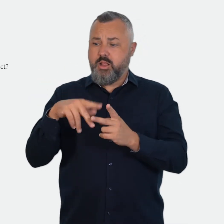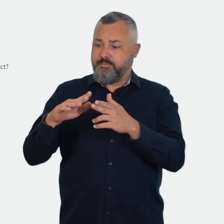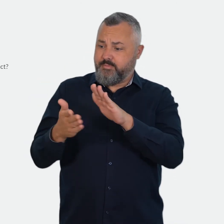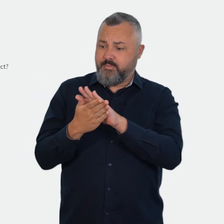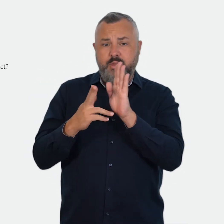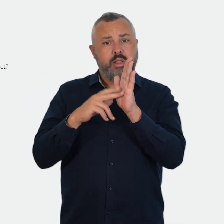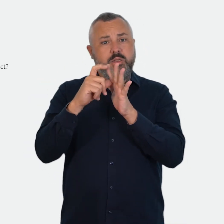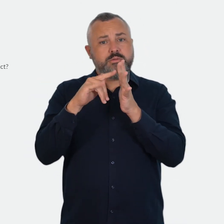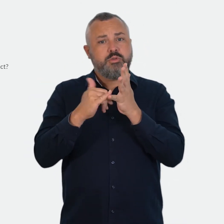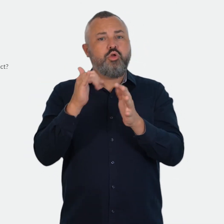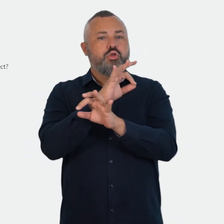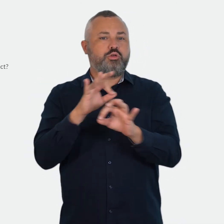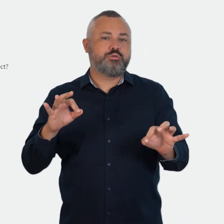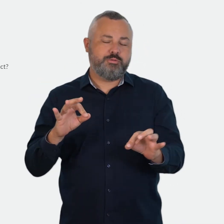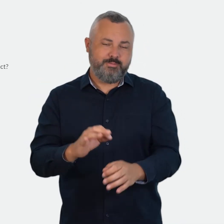regardless of their funding source.